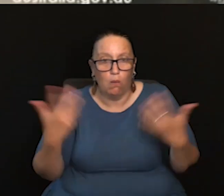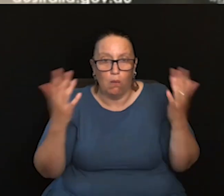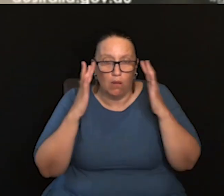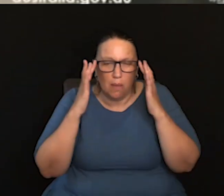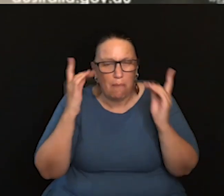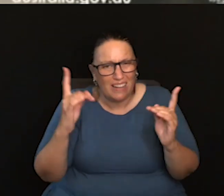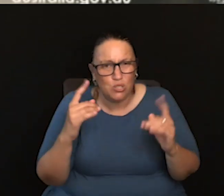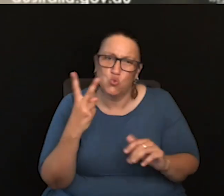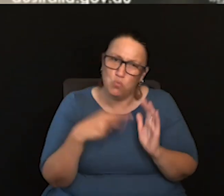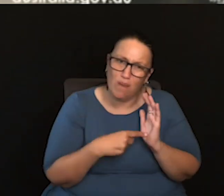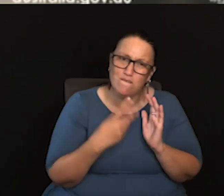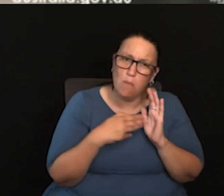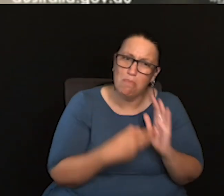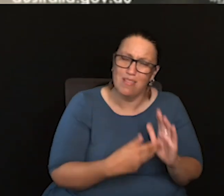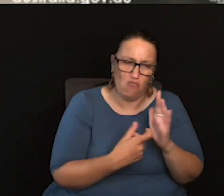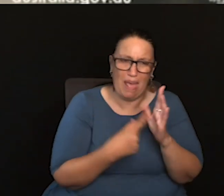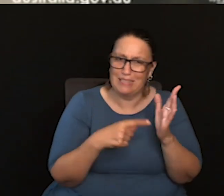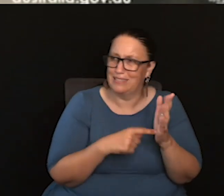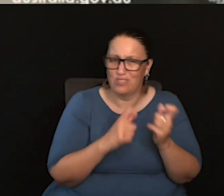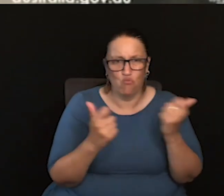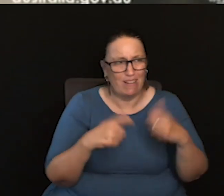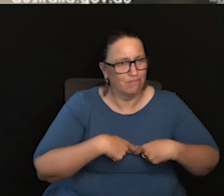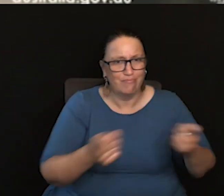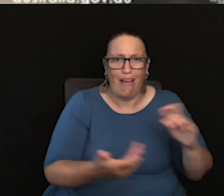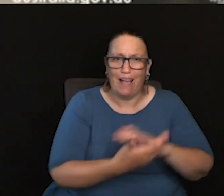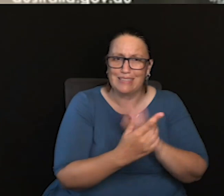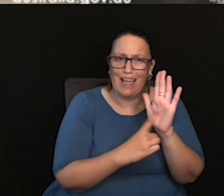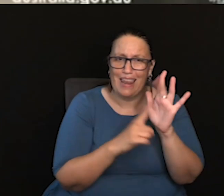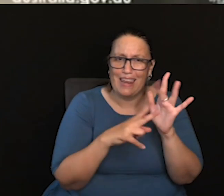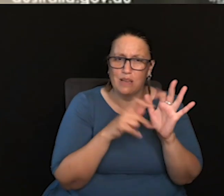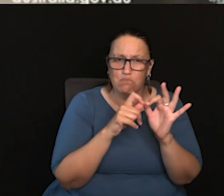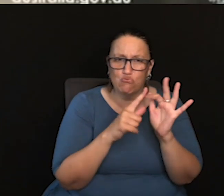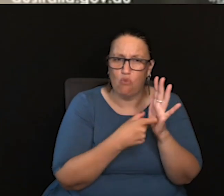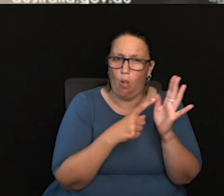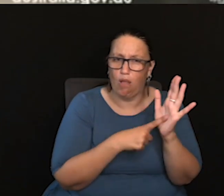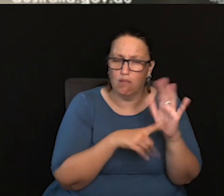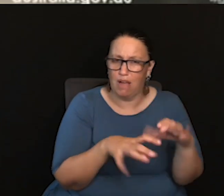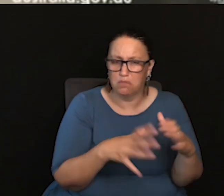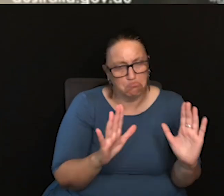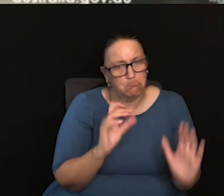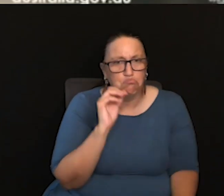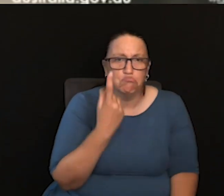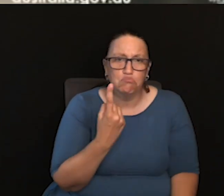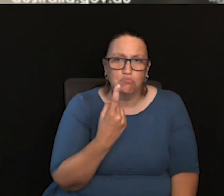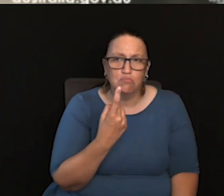We recognise the challenges and the hardship people are facing. But also, when it actually comes to keeping Australians safe,